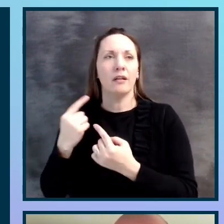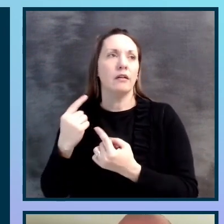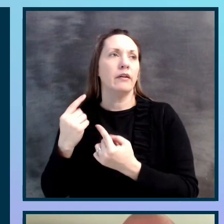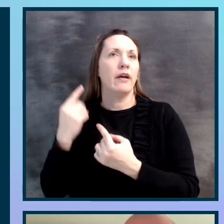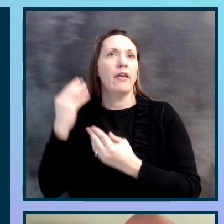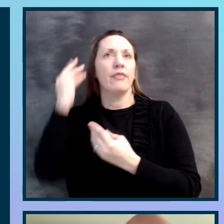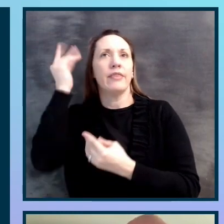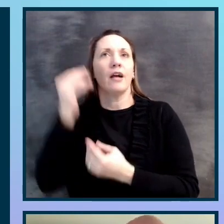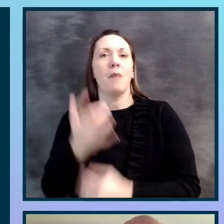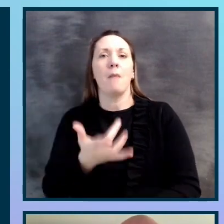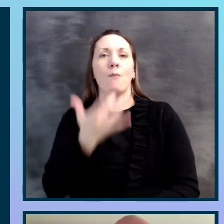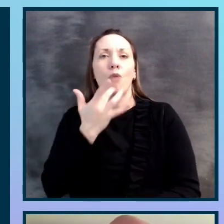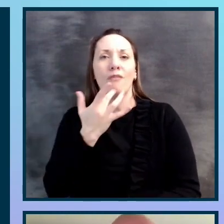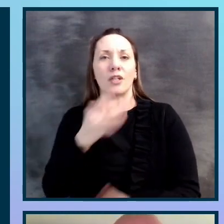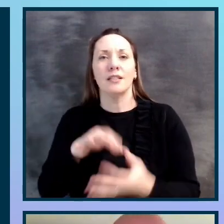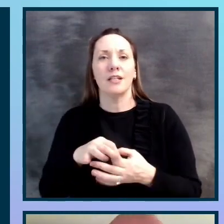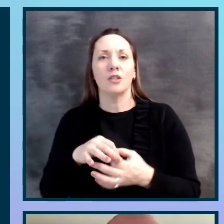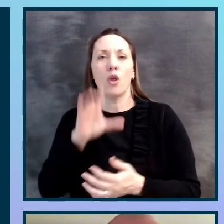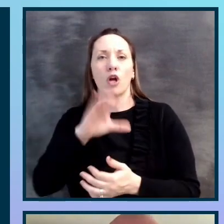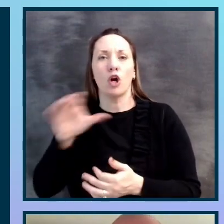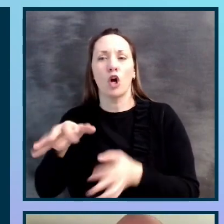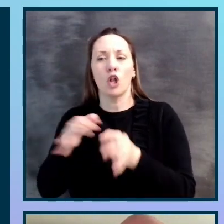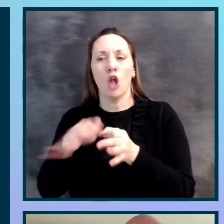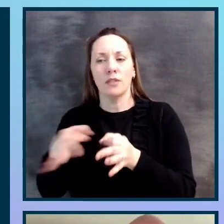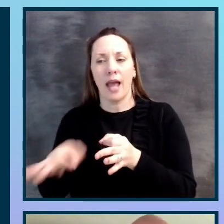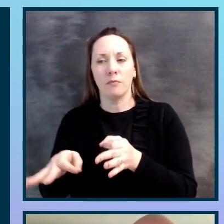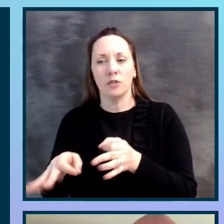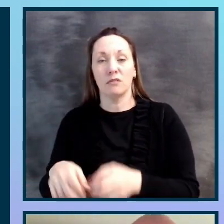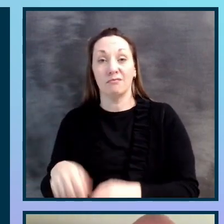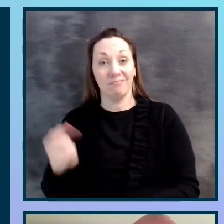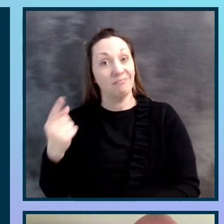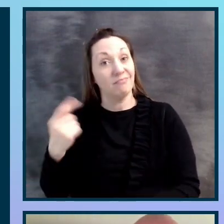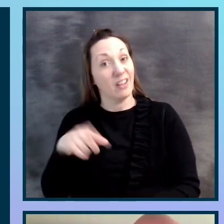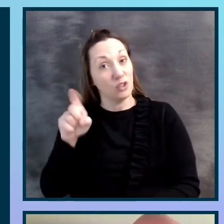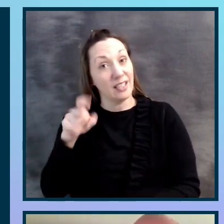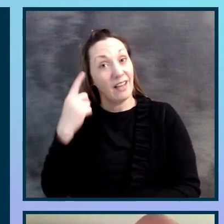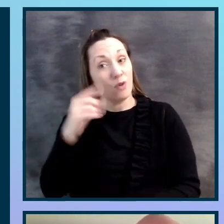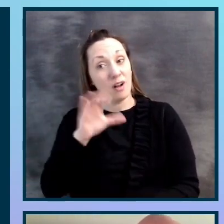around closed caption. And there is a need for closed caption within certain groups and closed captions.